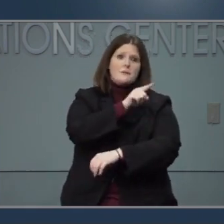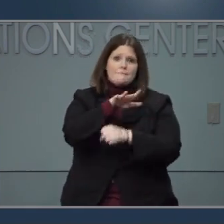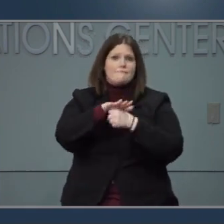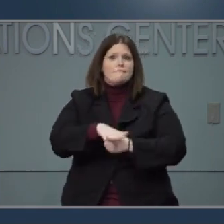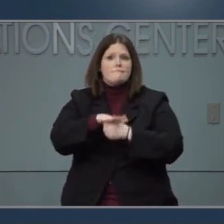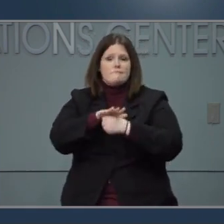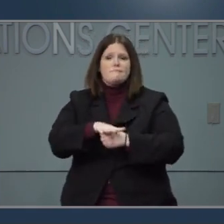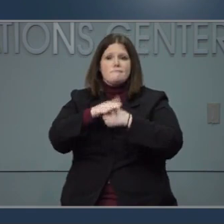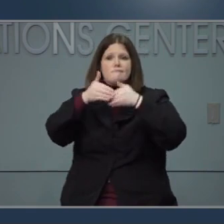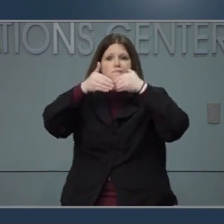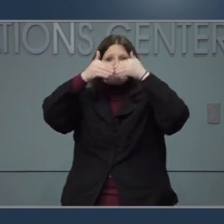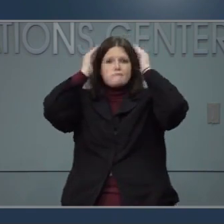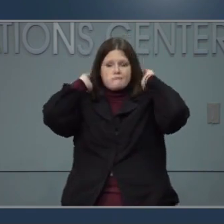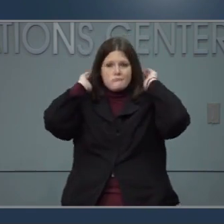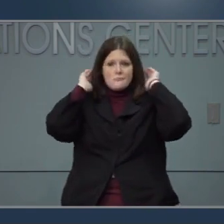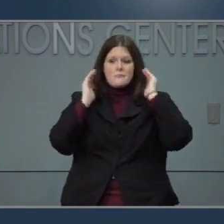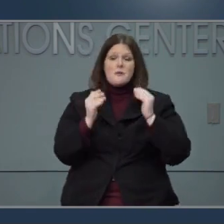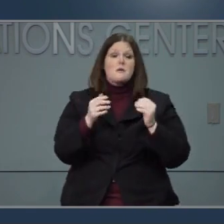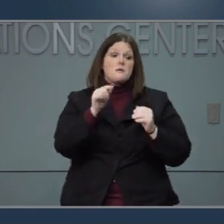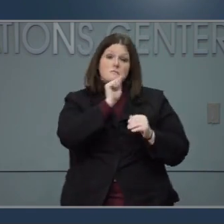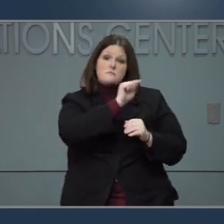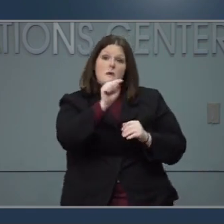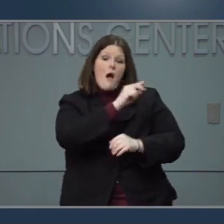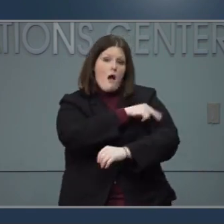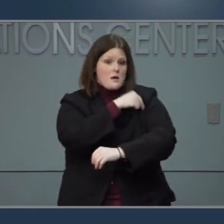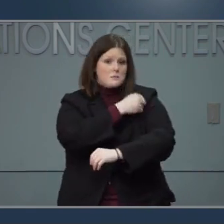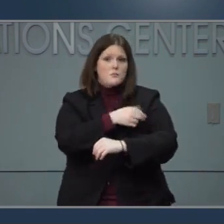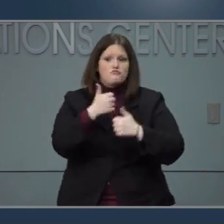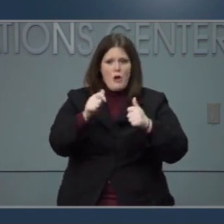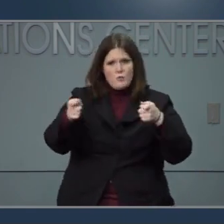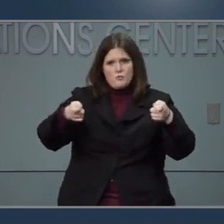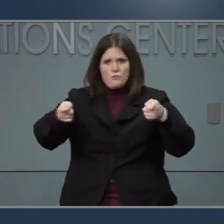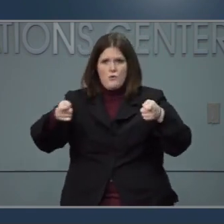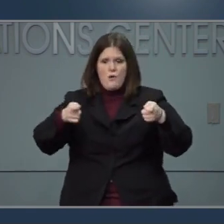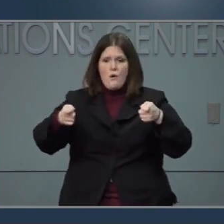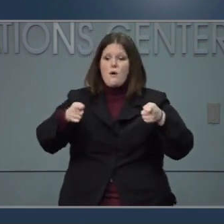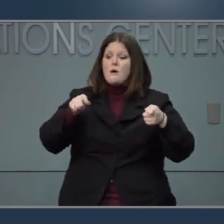WE ARE SEEING INCREASES ACROSS THE STATE. HOSPITALS ARE FEELING CONSIDERABLE STRAIN.